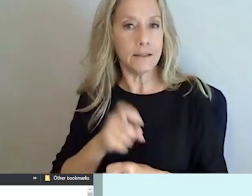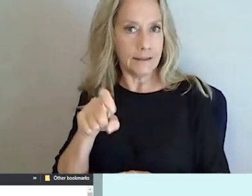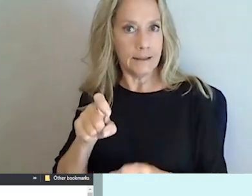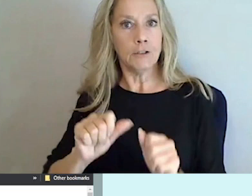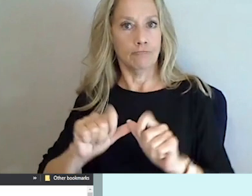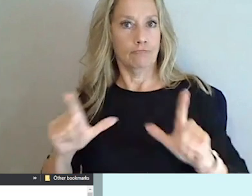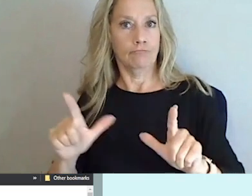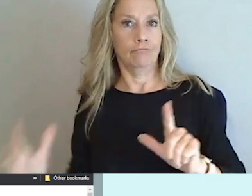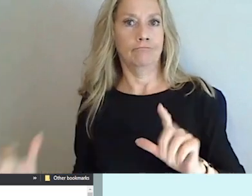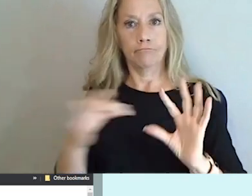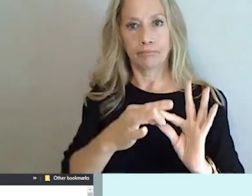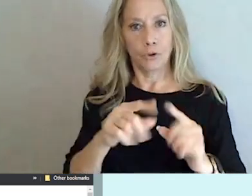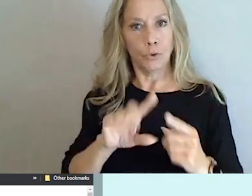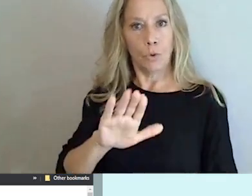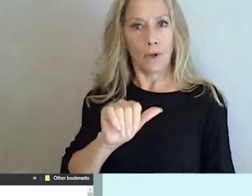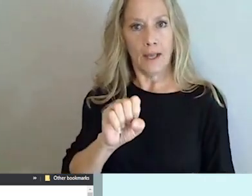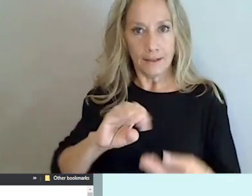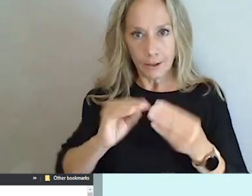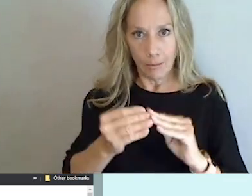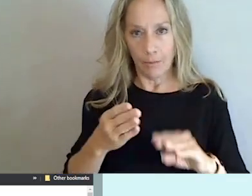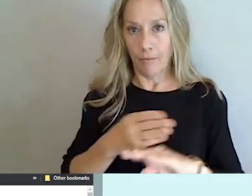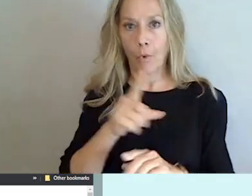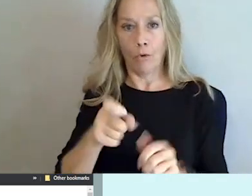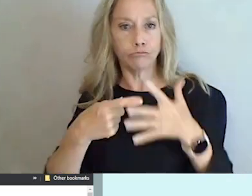and link the account to your case before beginning your renewal online.